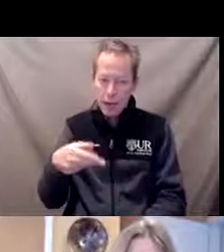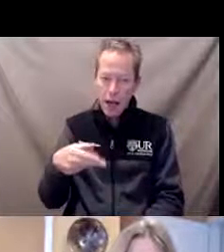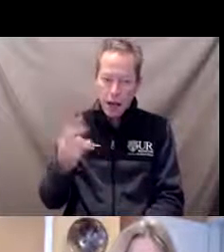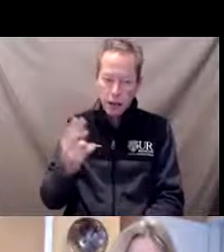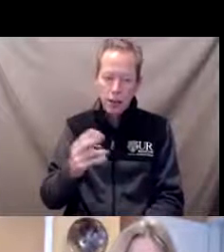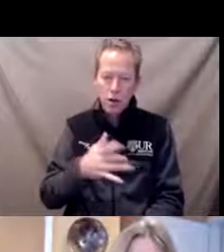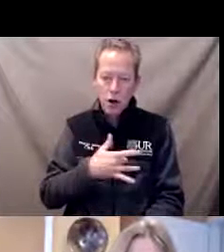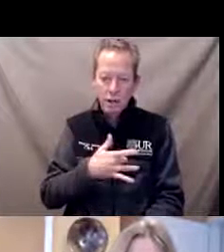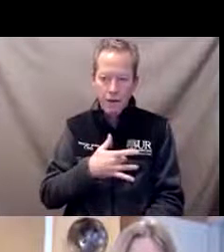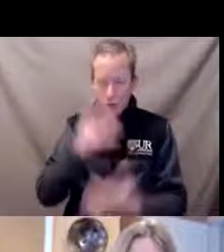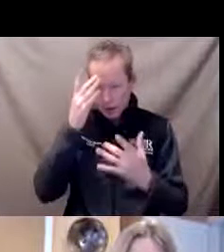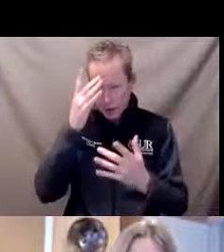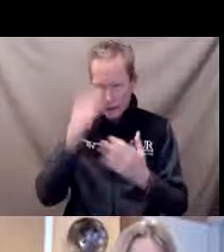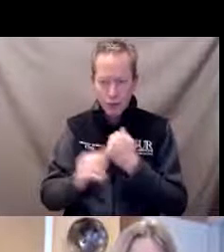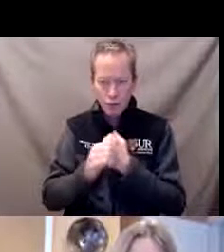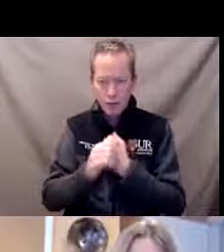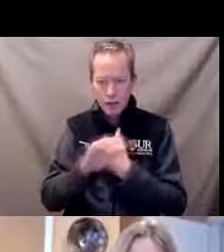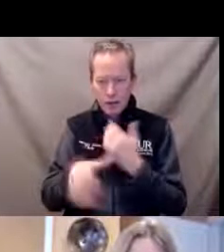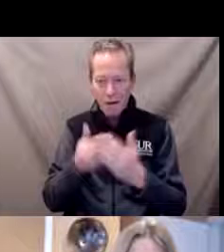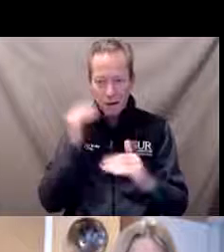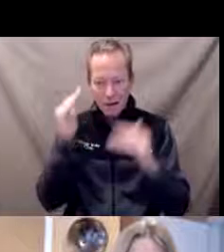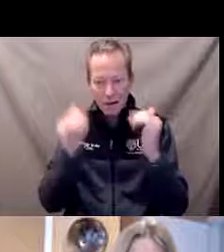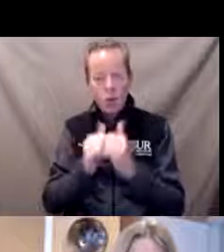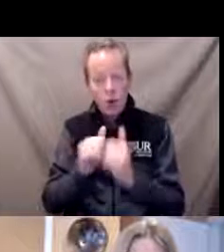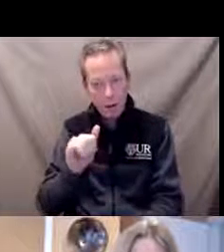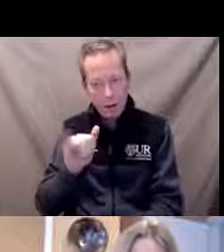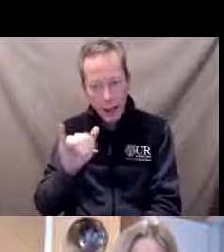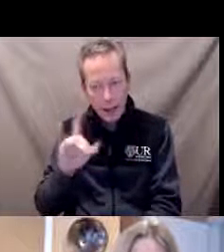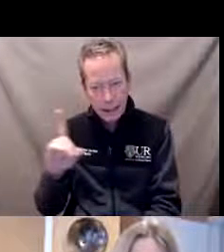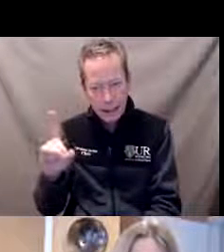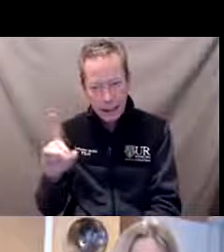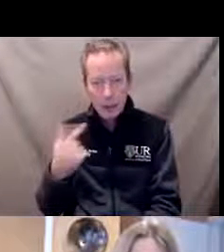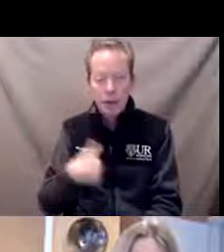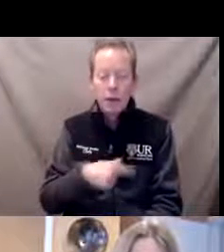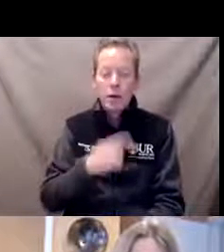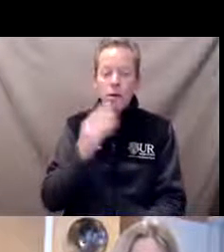disease risk of all adults with intellectual disabilities. And as we know cardiovascular